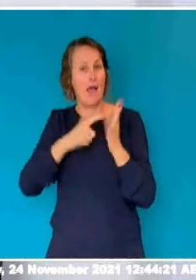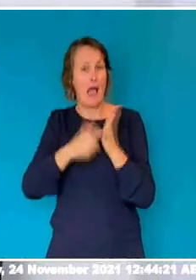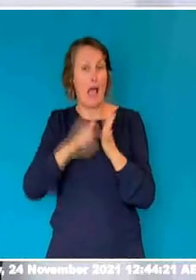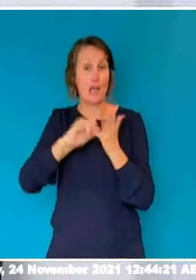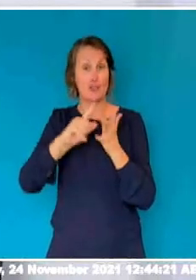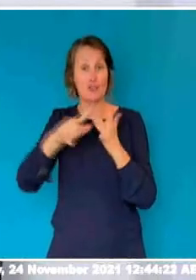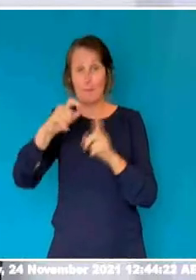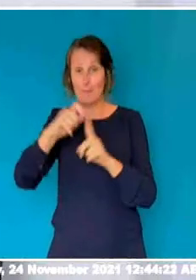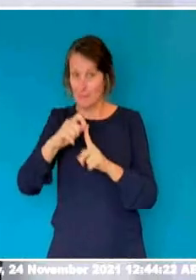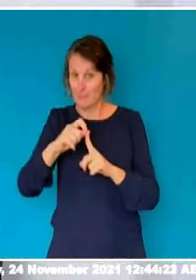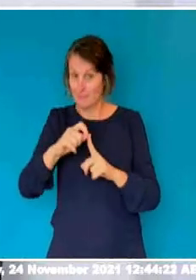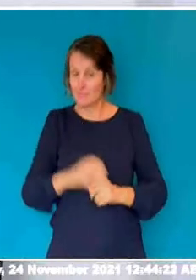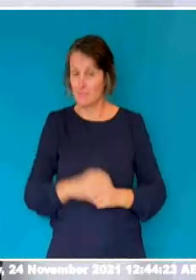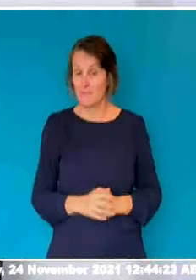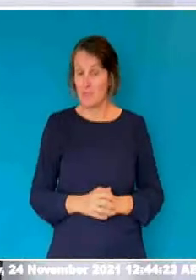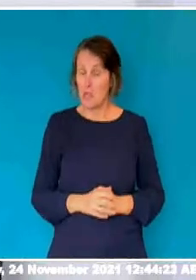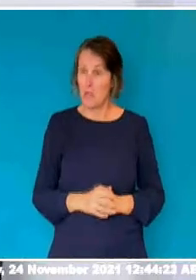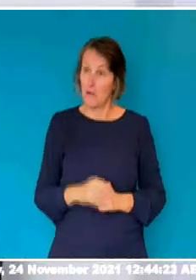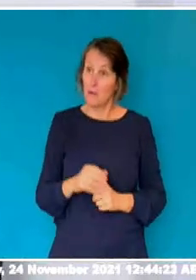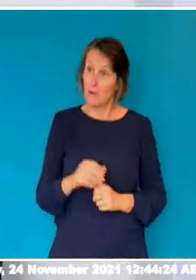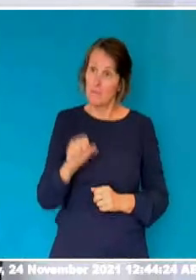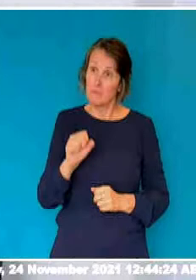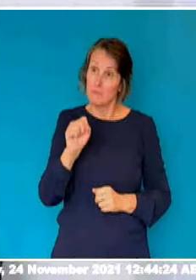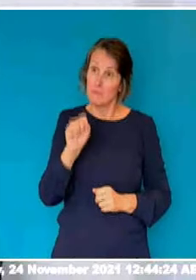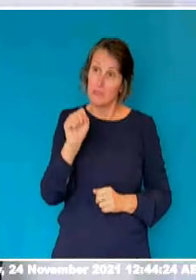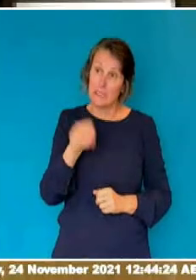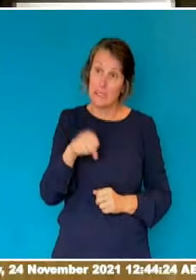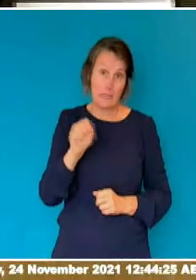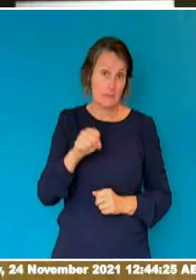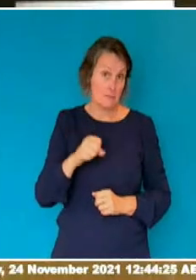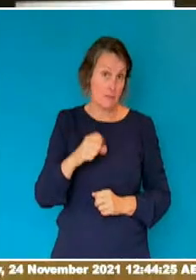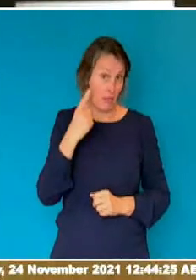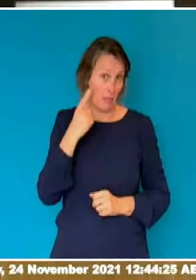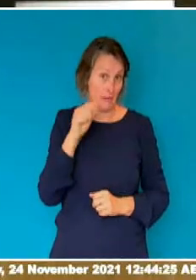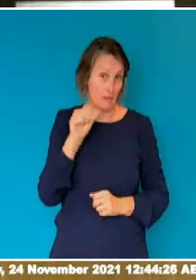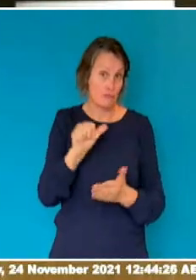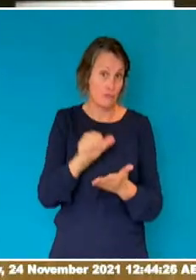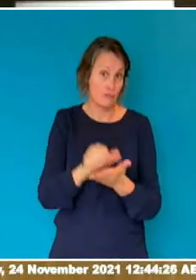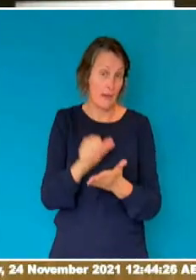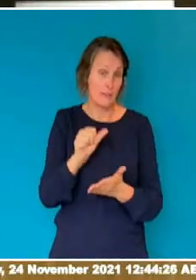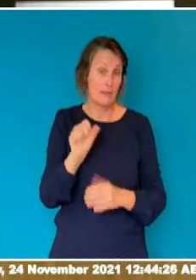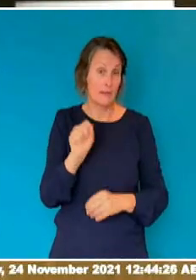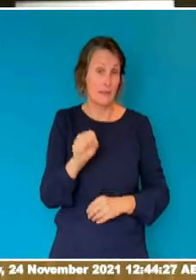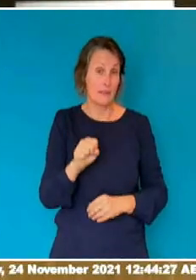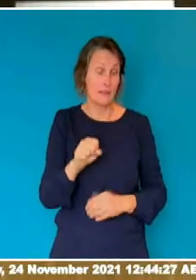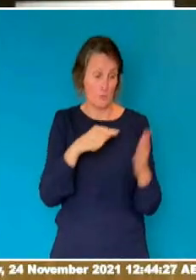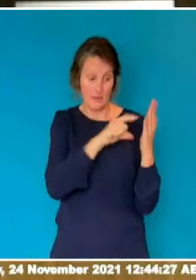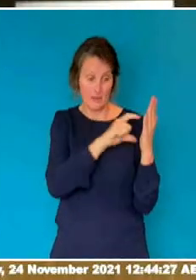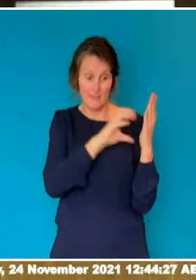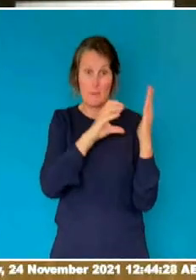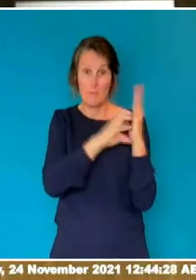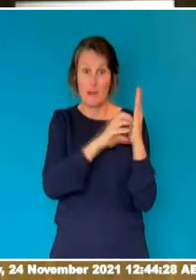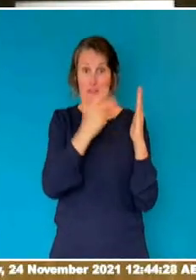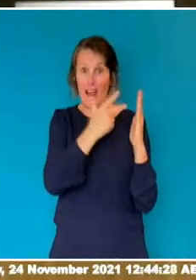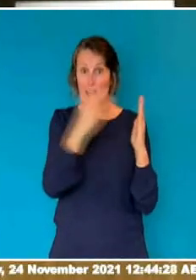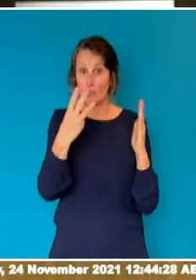Yes. I think that is calling out those examples as outlined at paragraph 83 as examples of